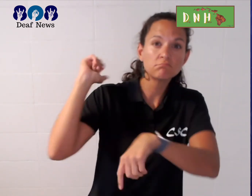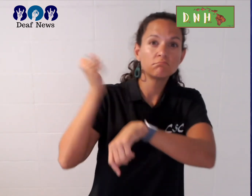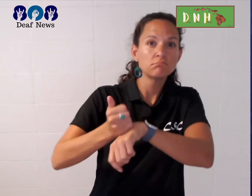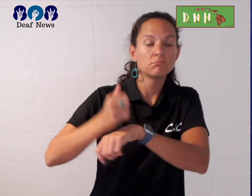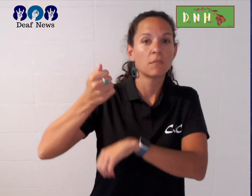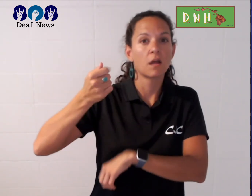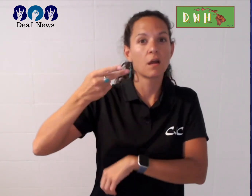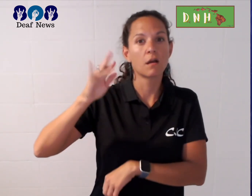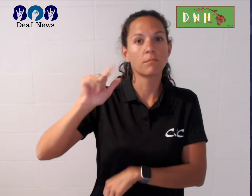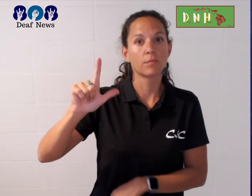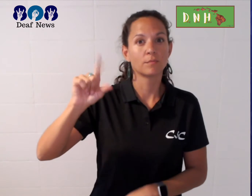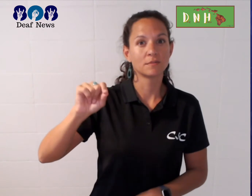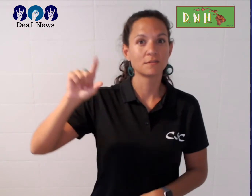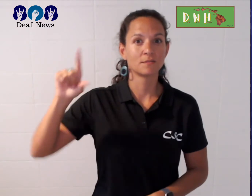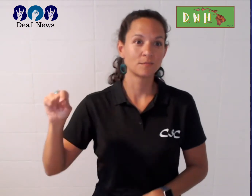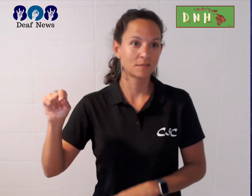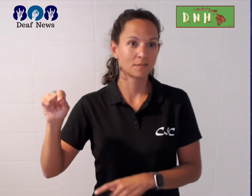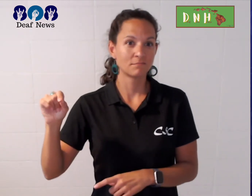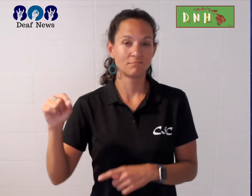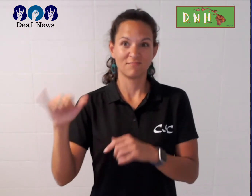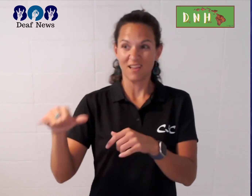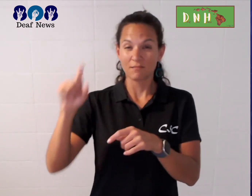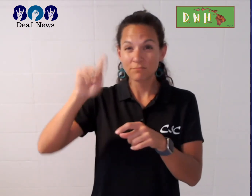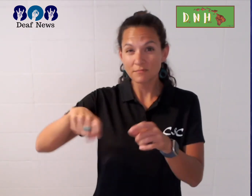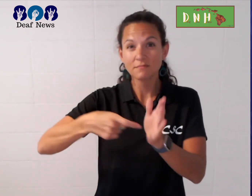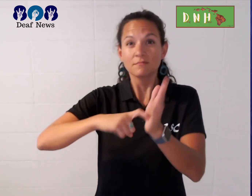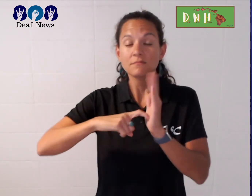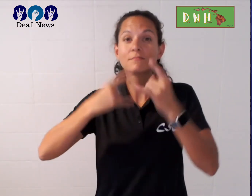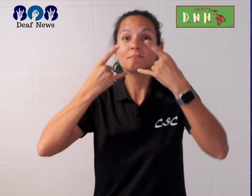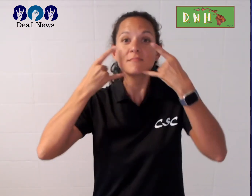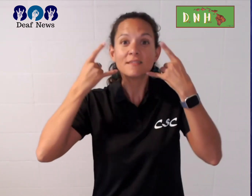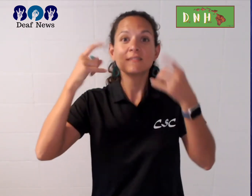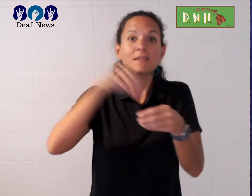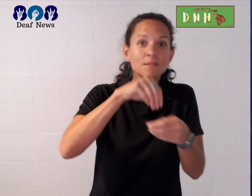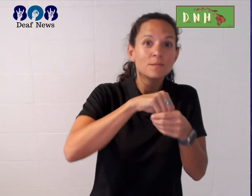The state instituted the first mask mandate in April 2020.